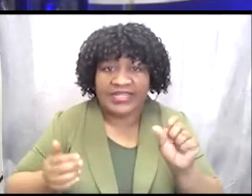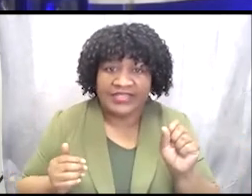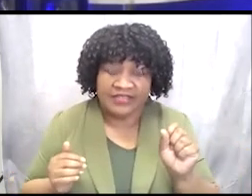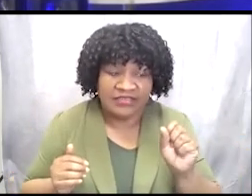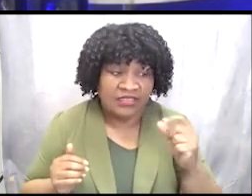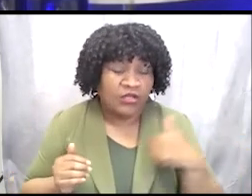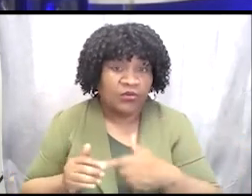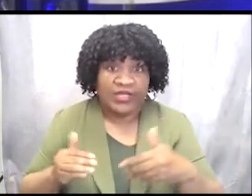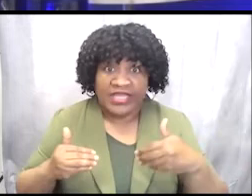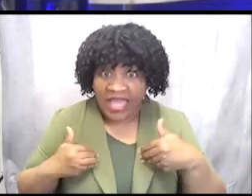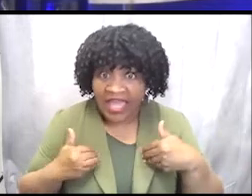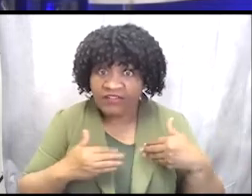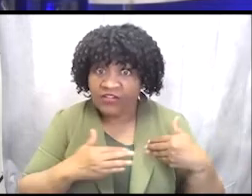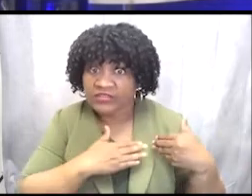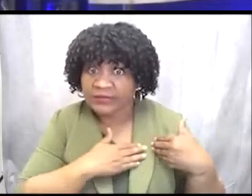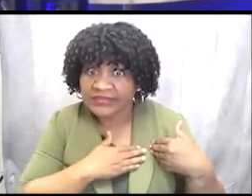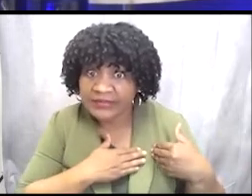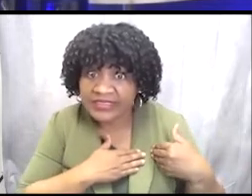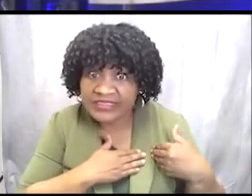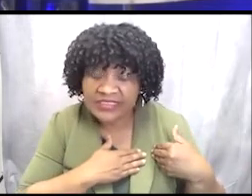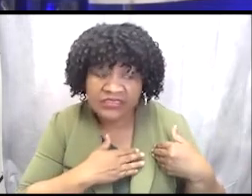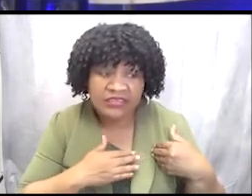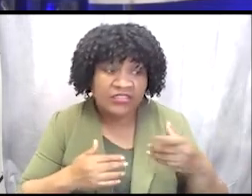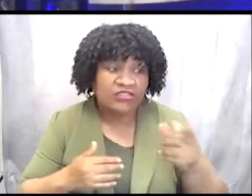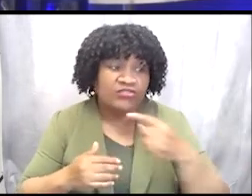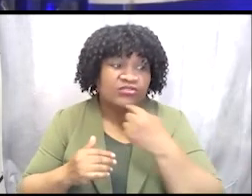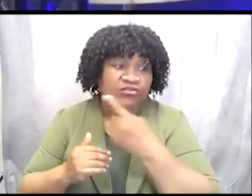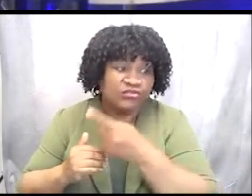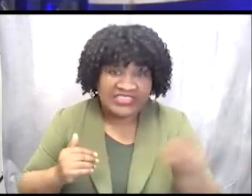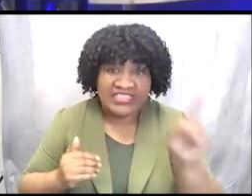We have a responsibility to tell the truth.